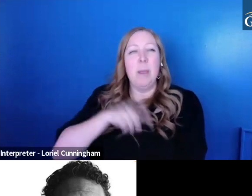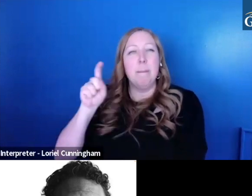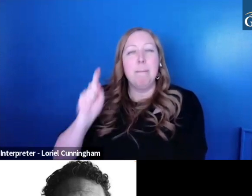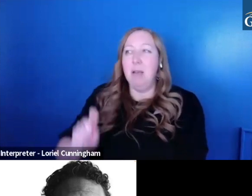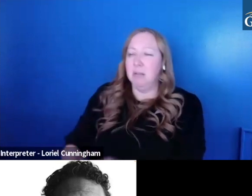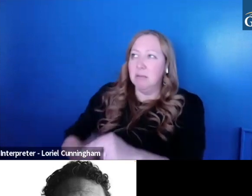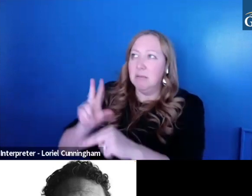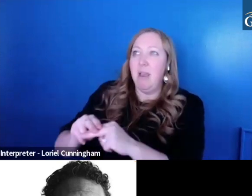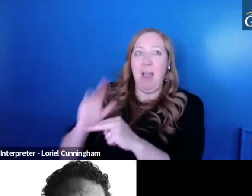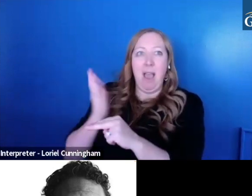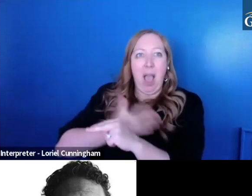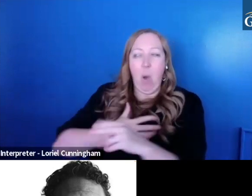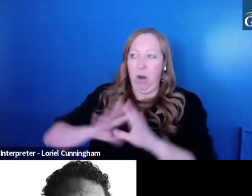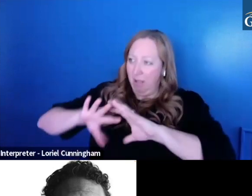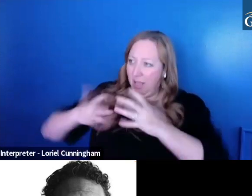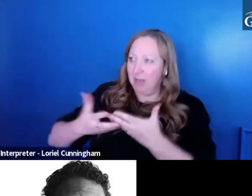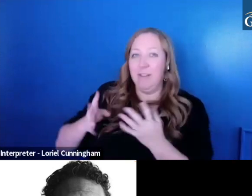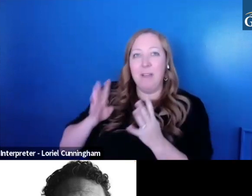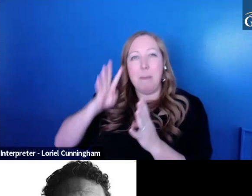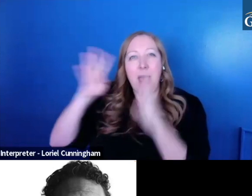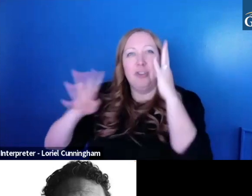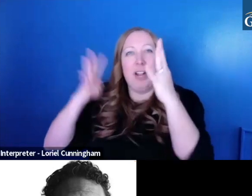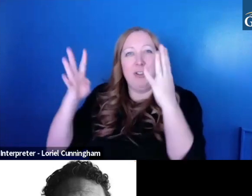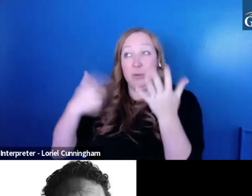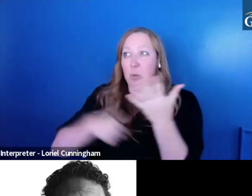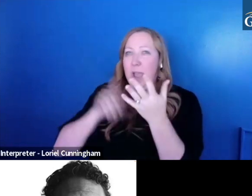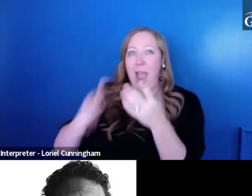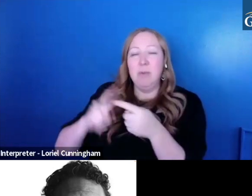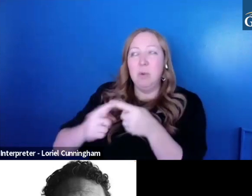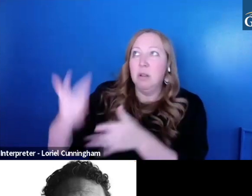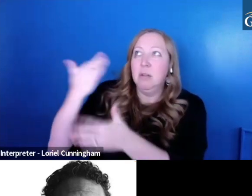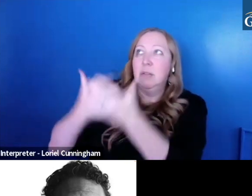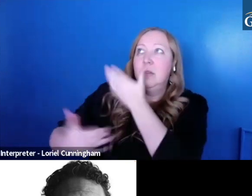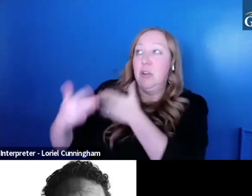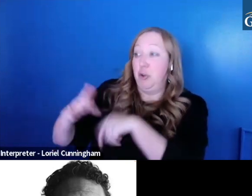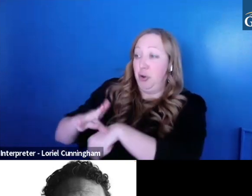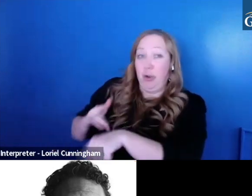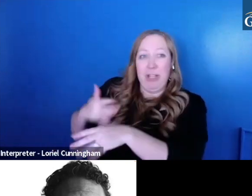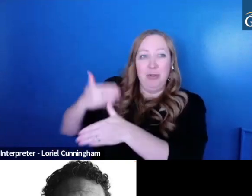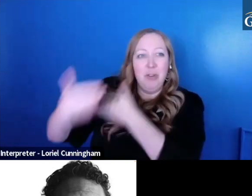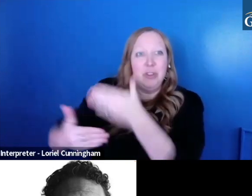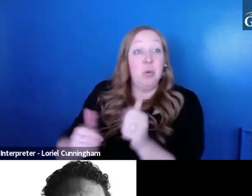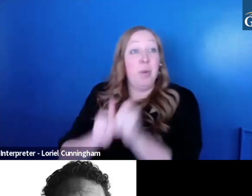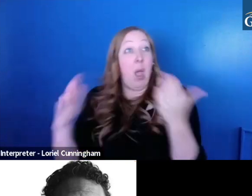dream. Without new visions, we don't know what to build, only what to knock down. We not only end up confused,